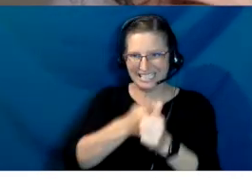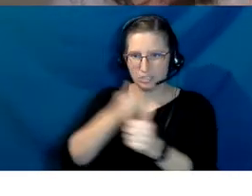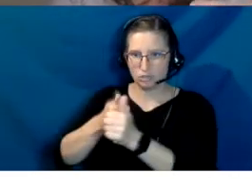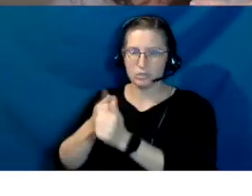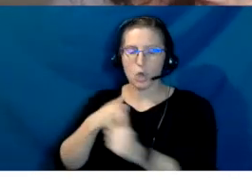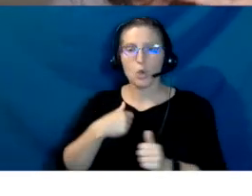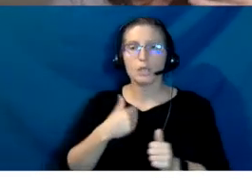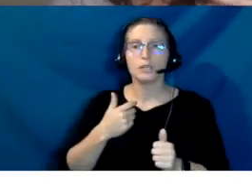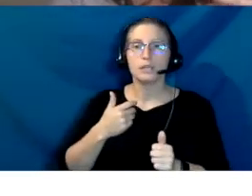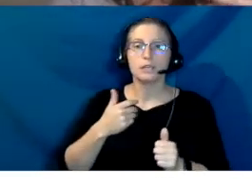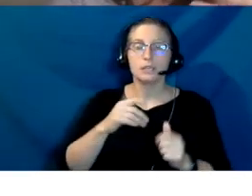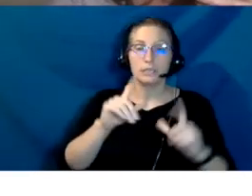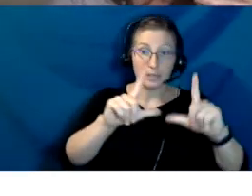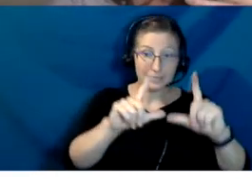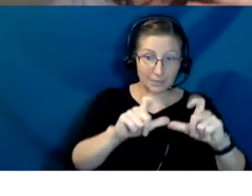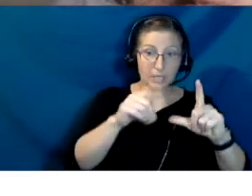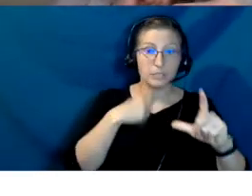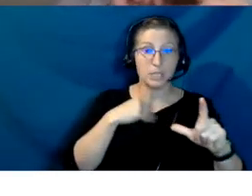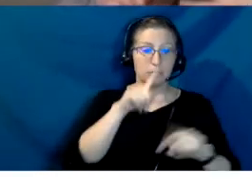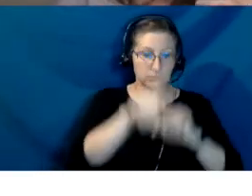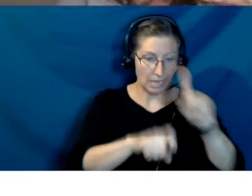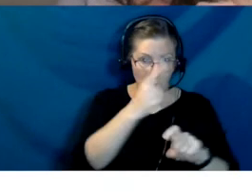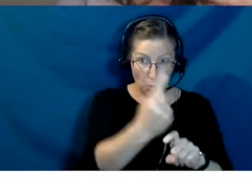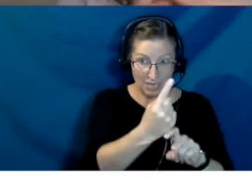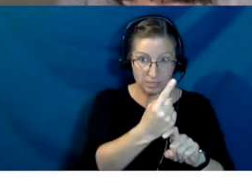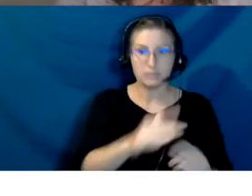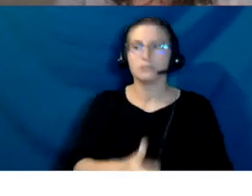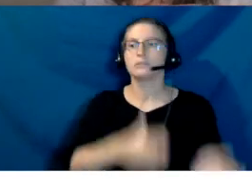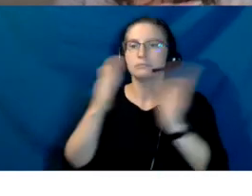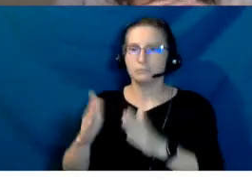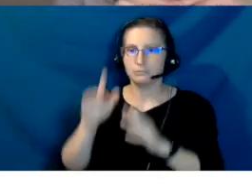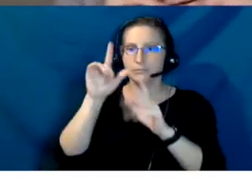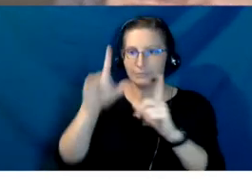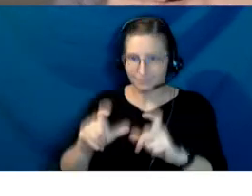five questions, just add each question individually on five different notes.